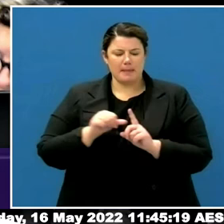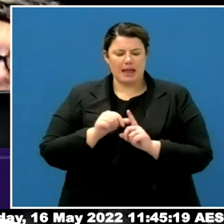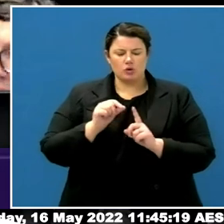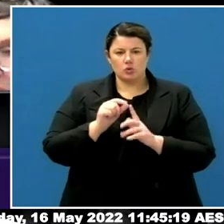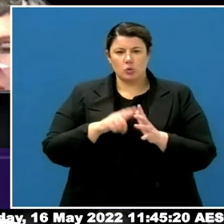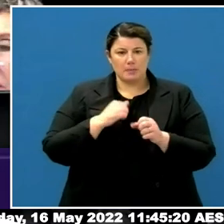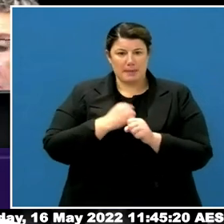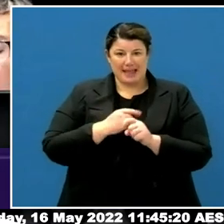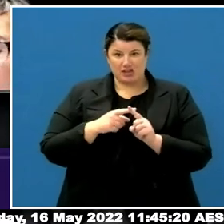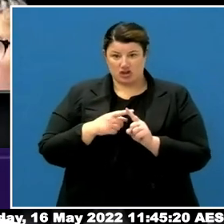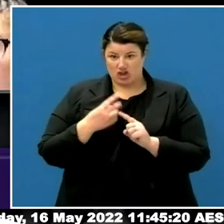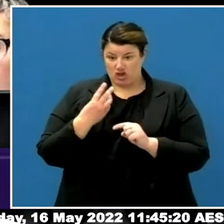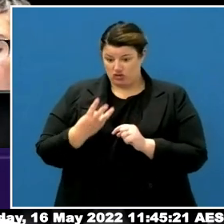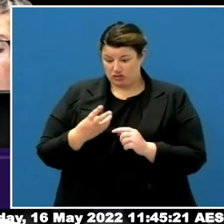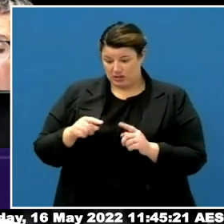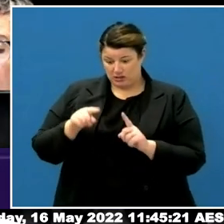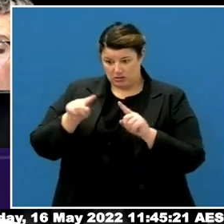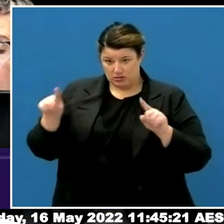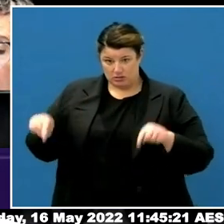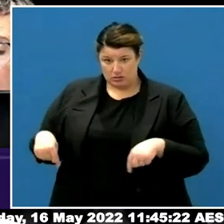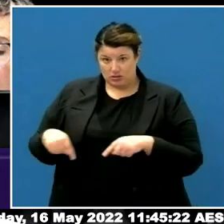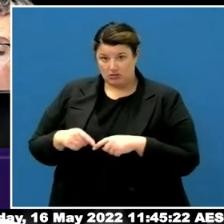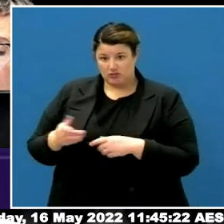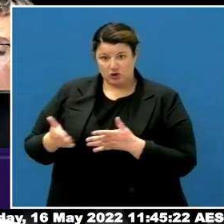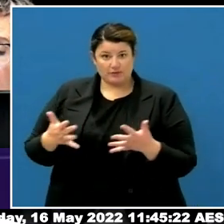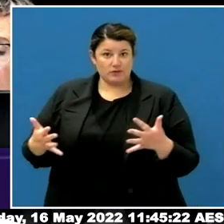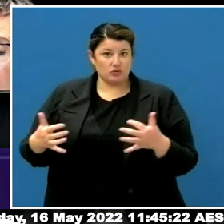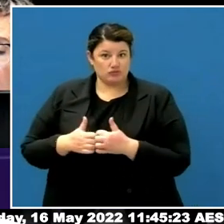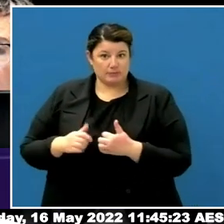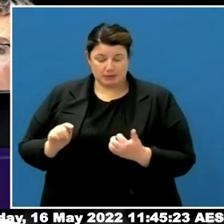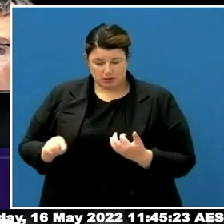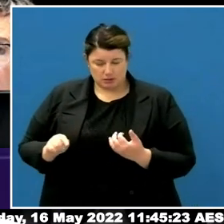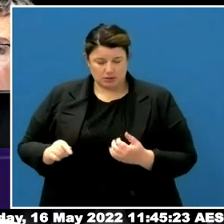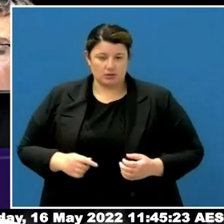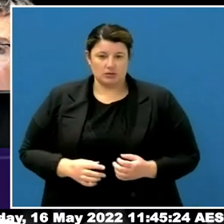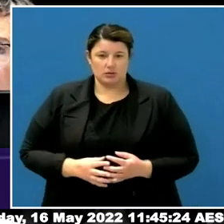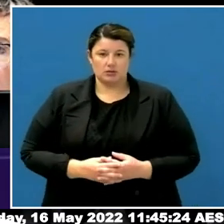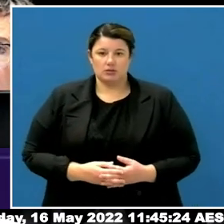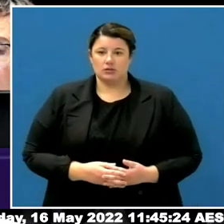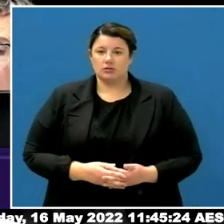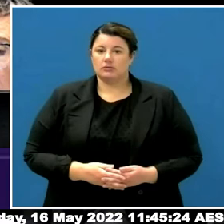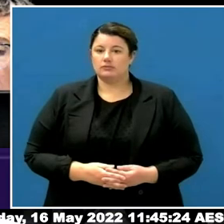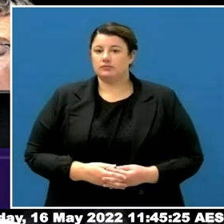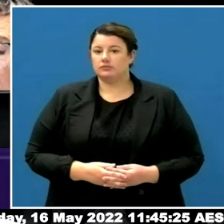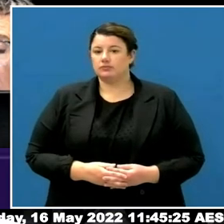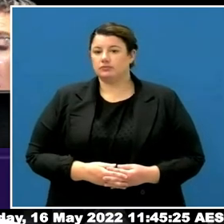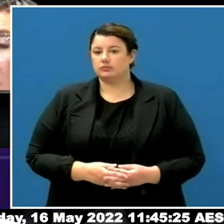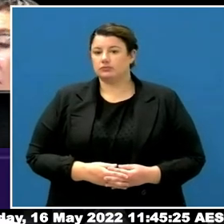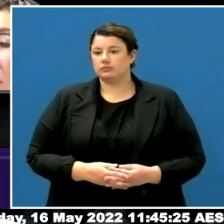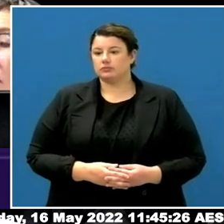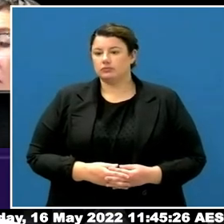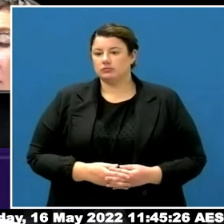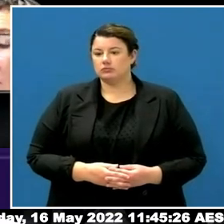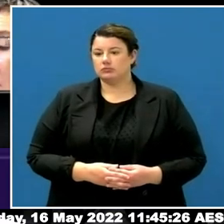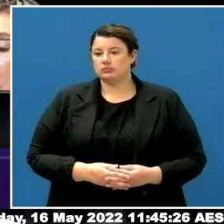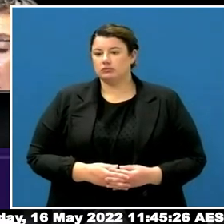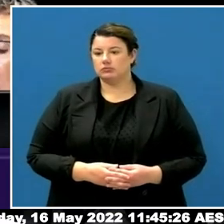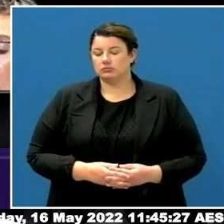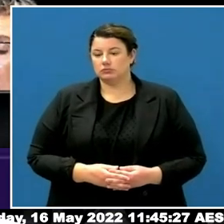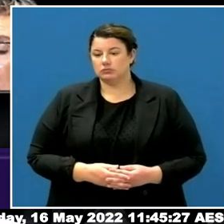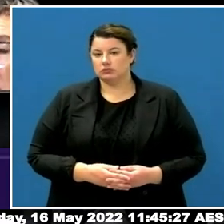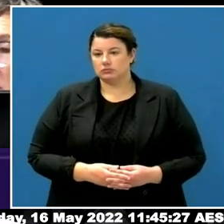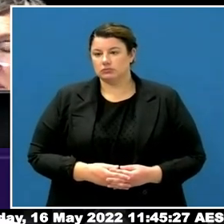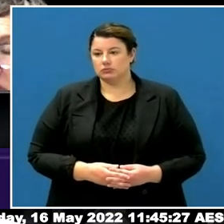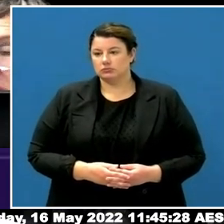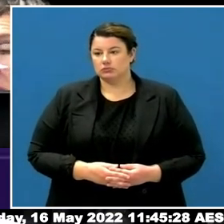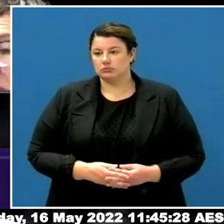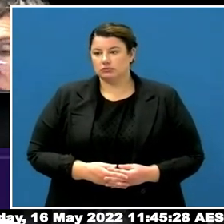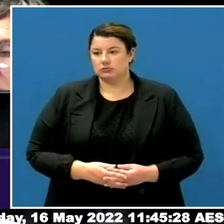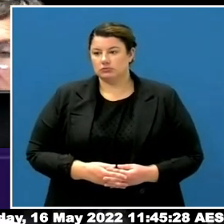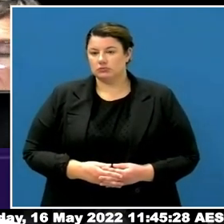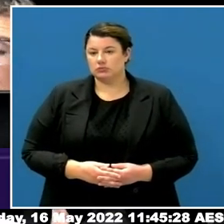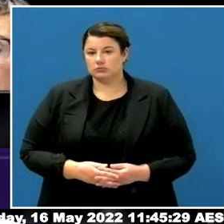agreement. Midway down